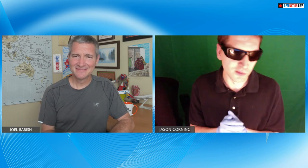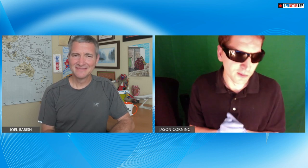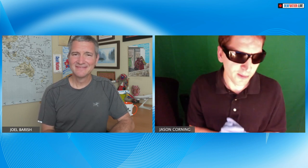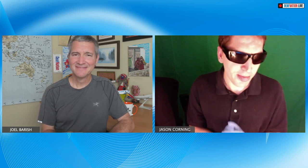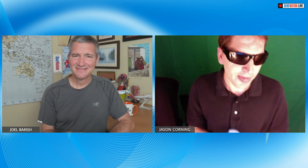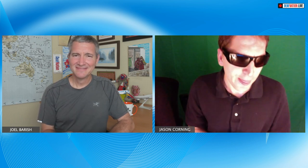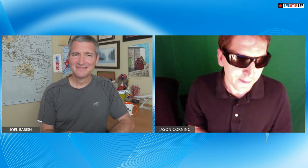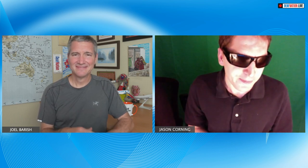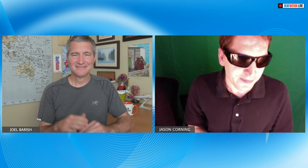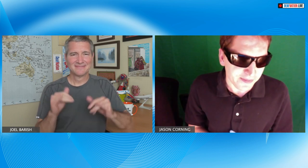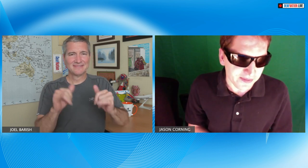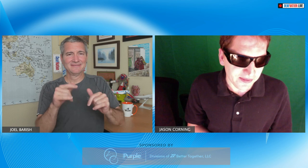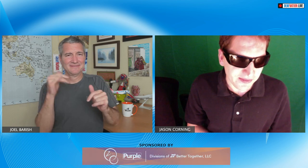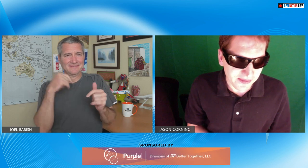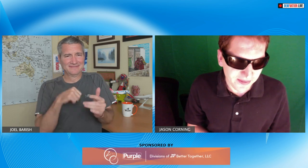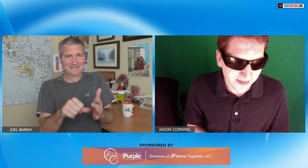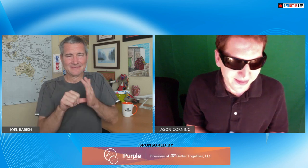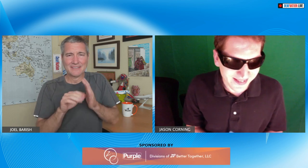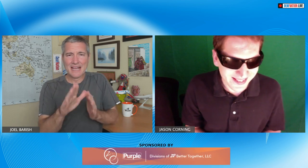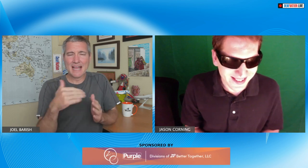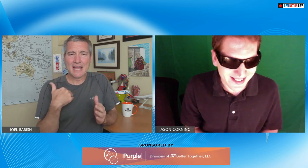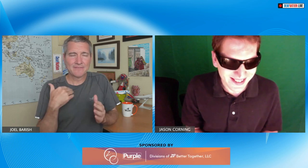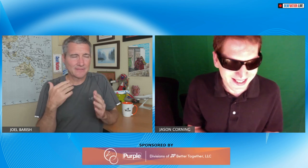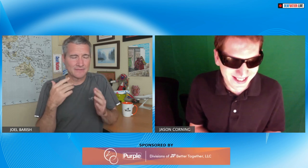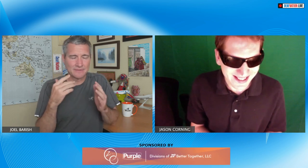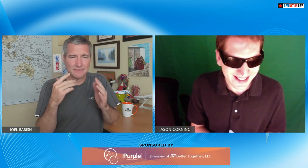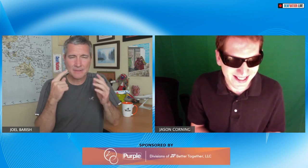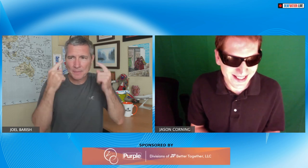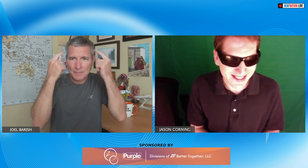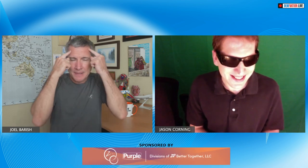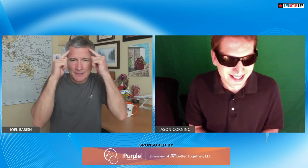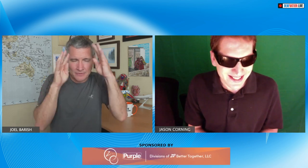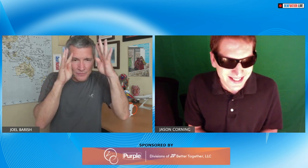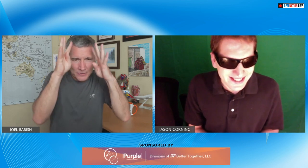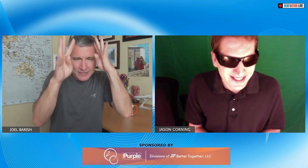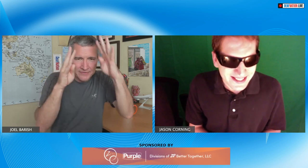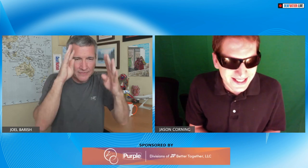that’s why I’m impressed with your creative idea